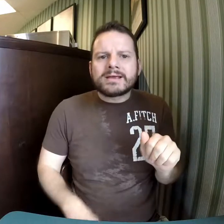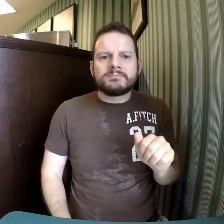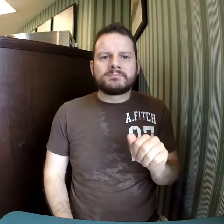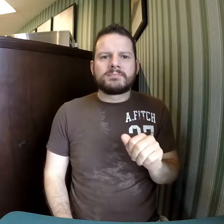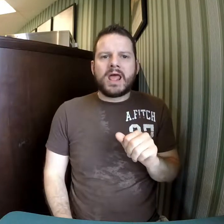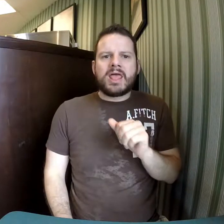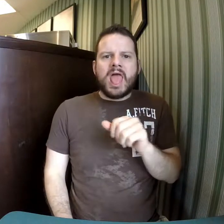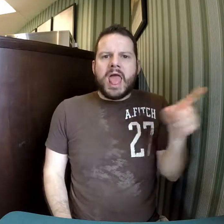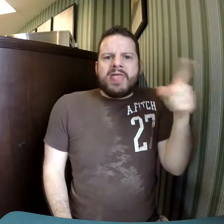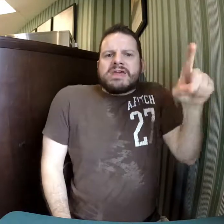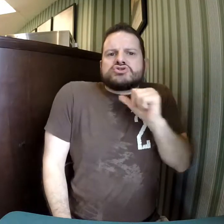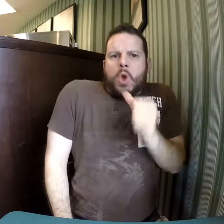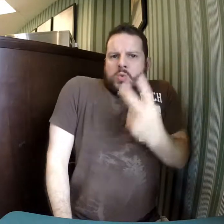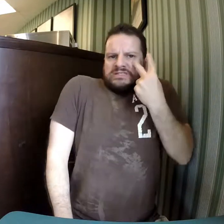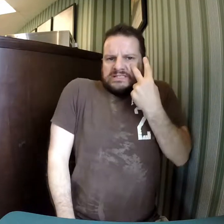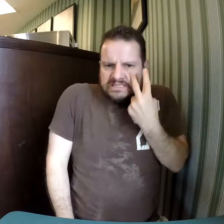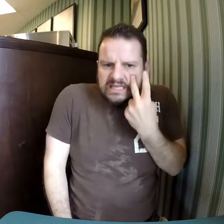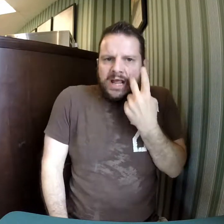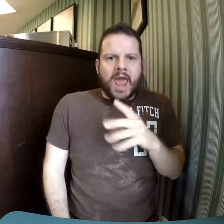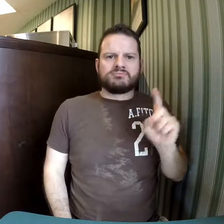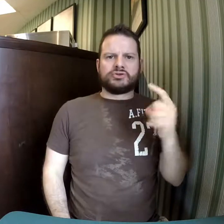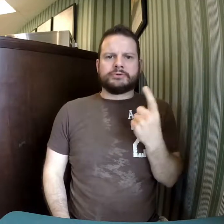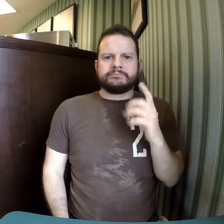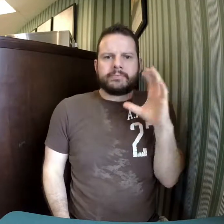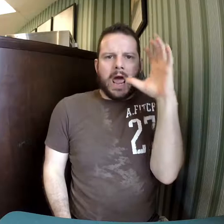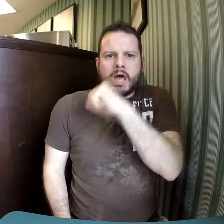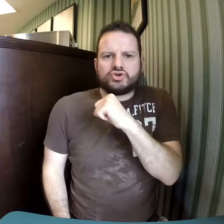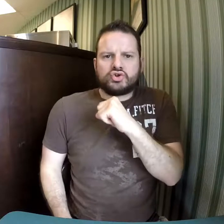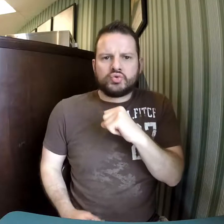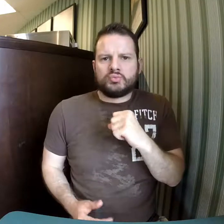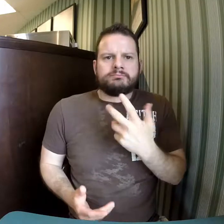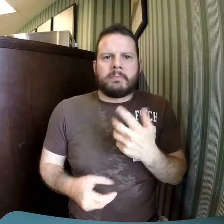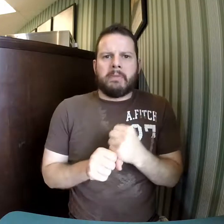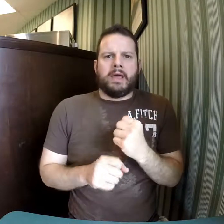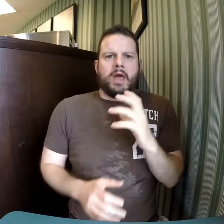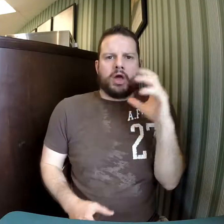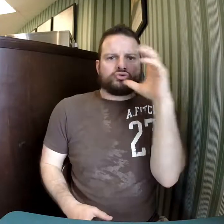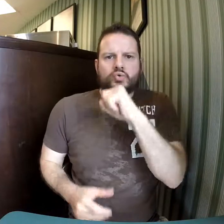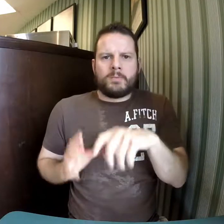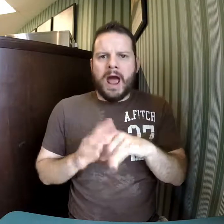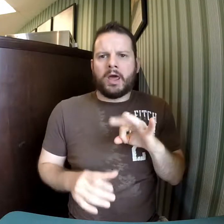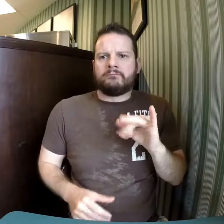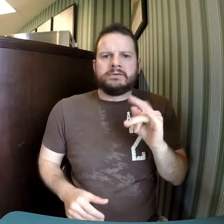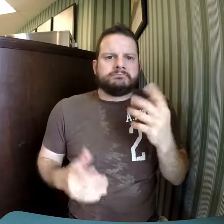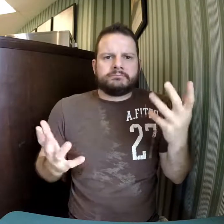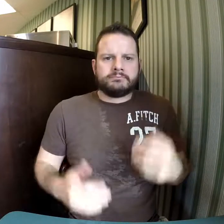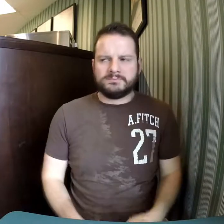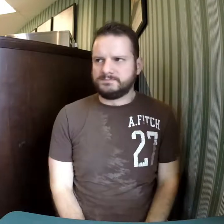They don't see those. They just assume. They just make up with assumptions.